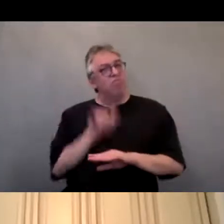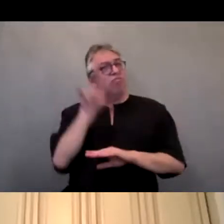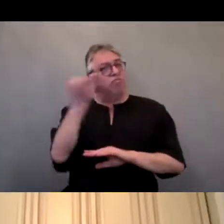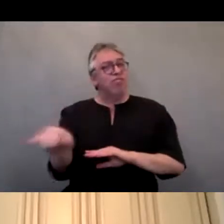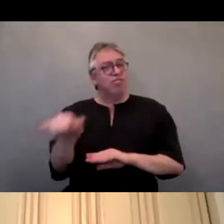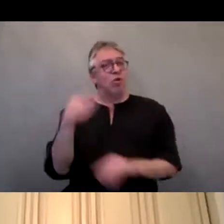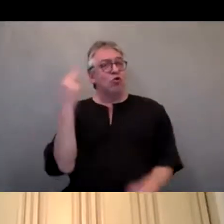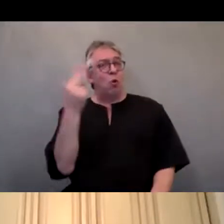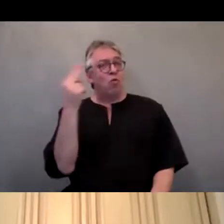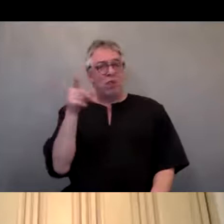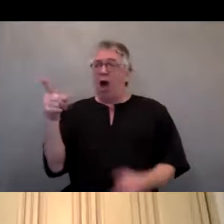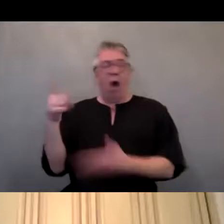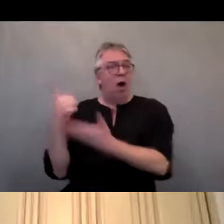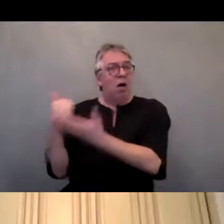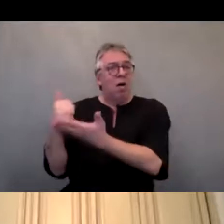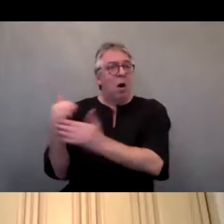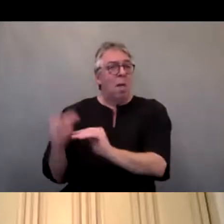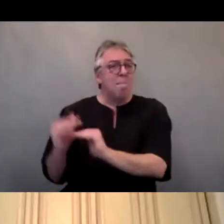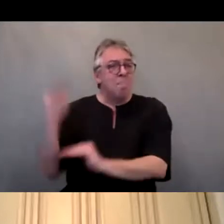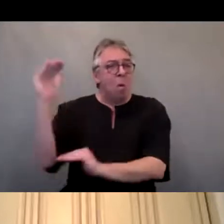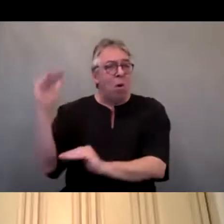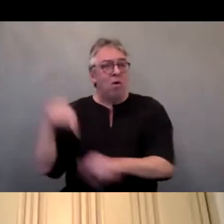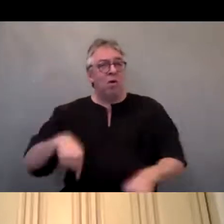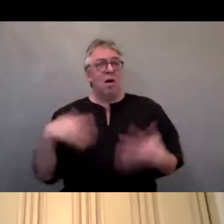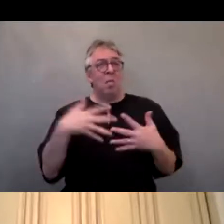and now I'm ready to move to Slovenia to get more services than I can